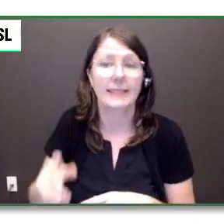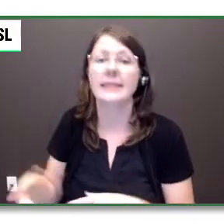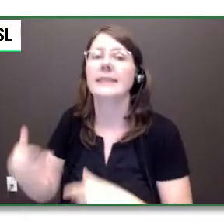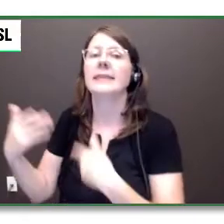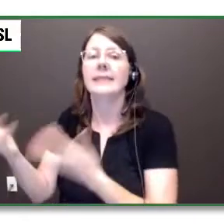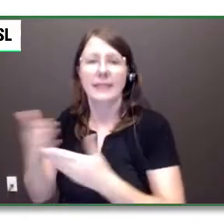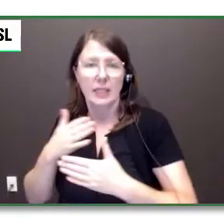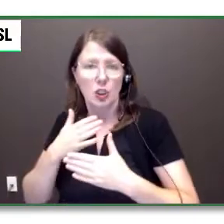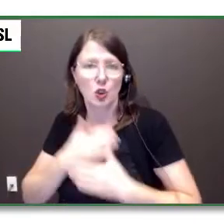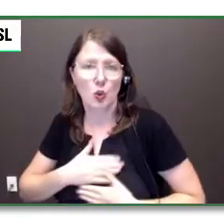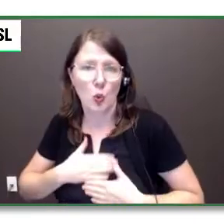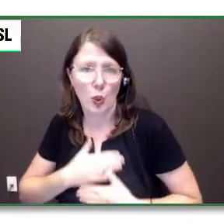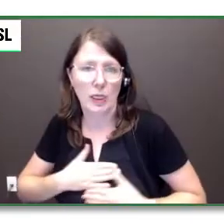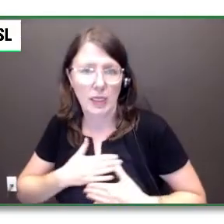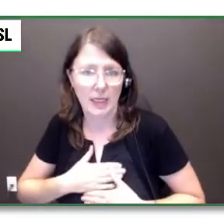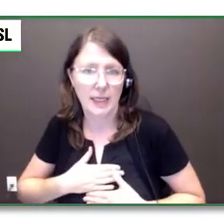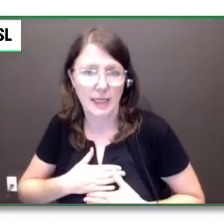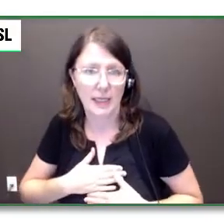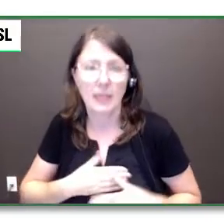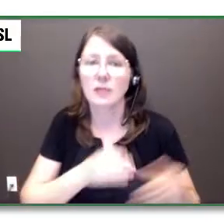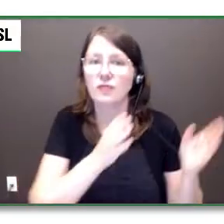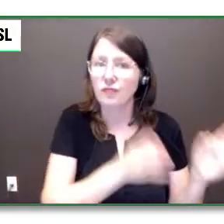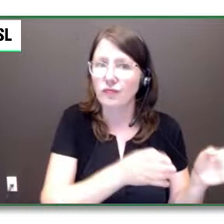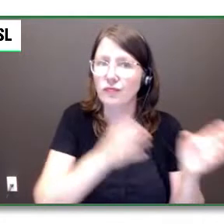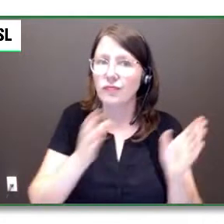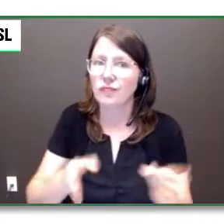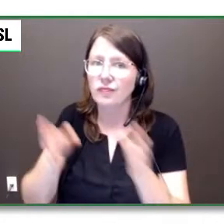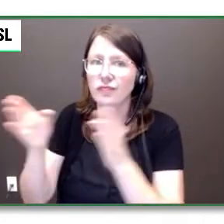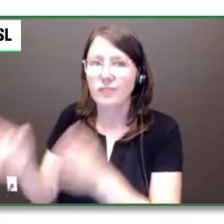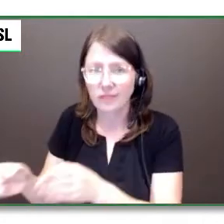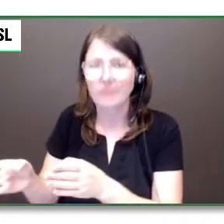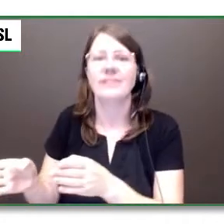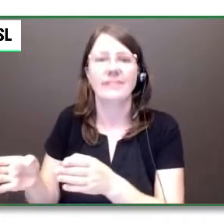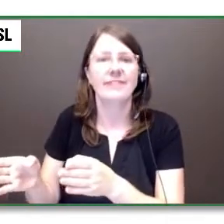defined the journey experience. So going back to our previous presenter it's kind